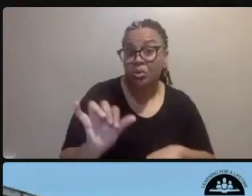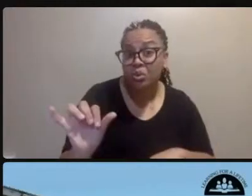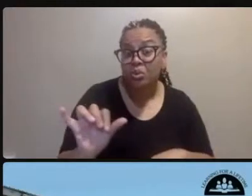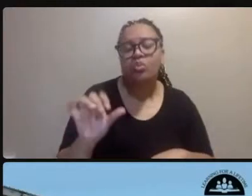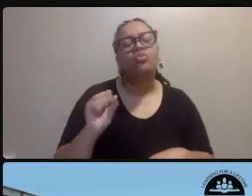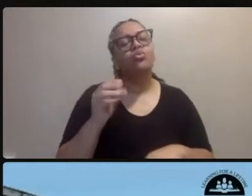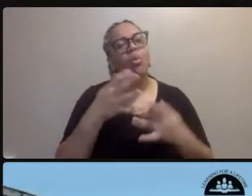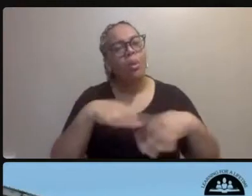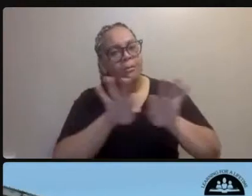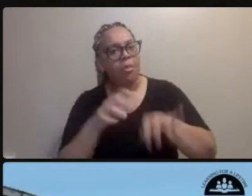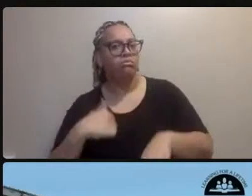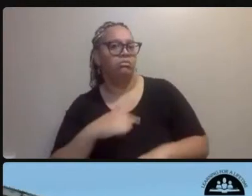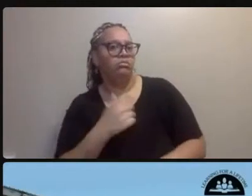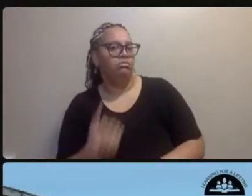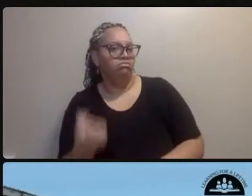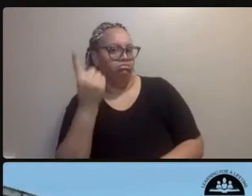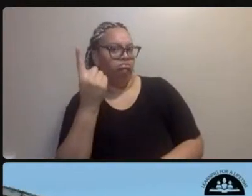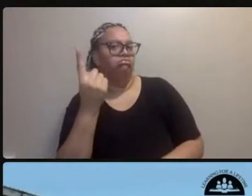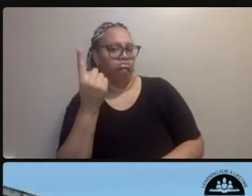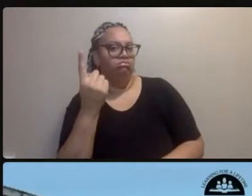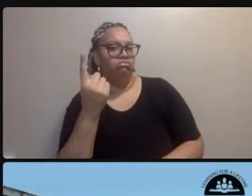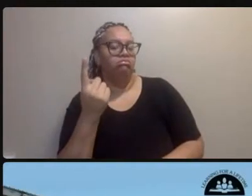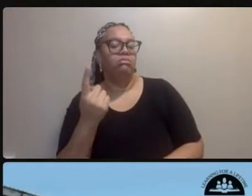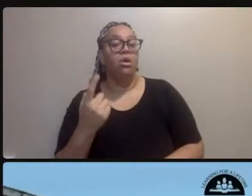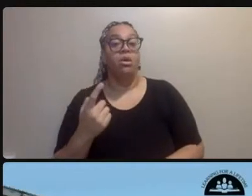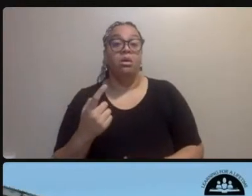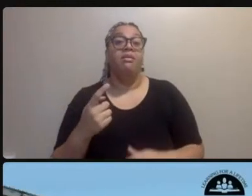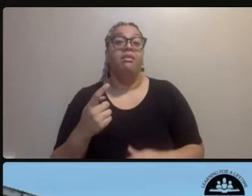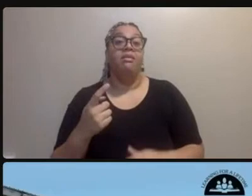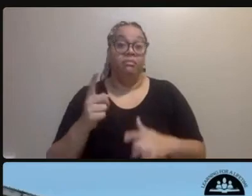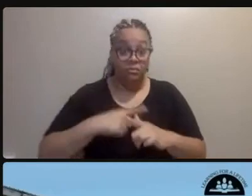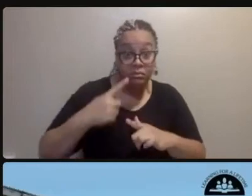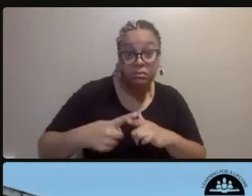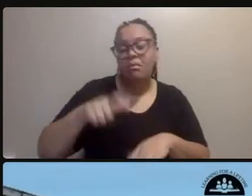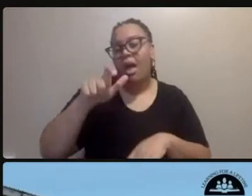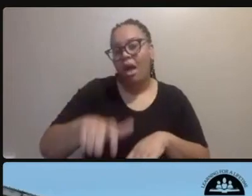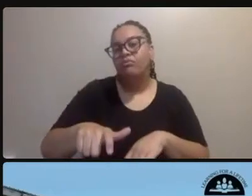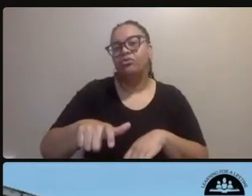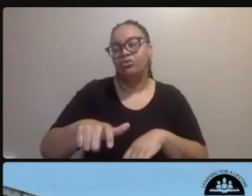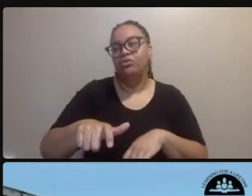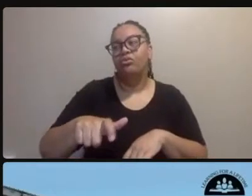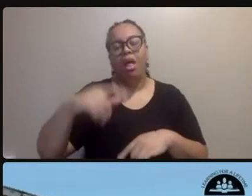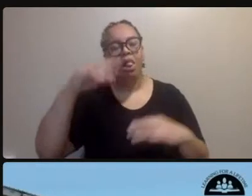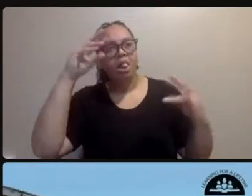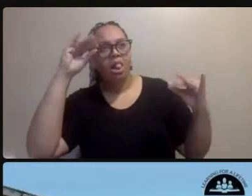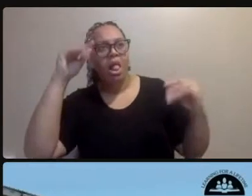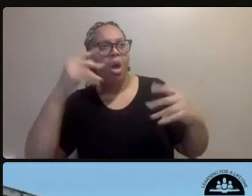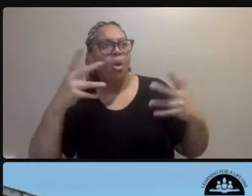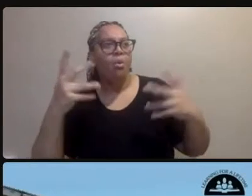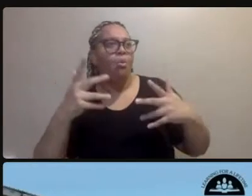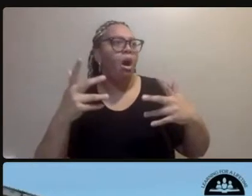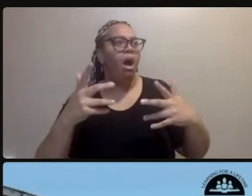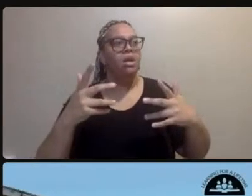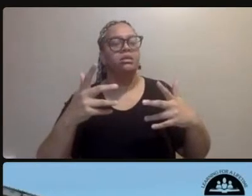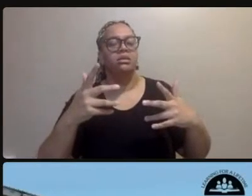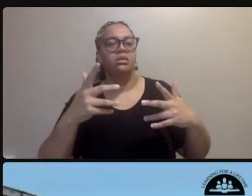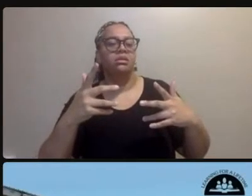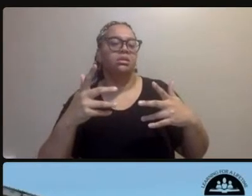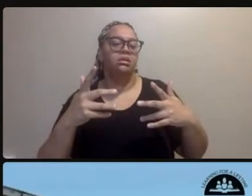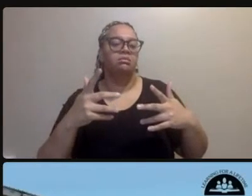BECAUSE DATA CAN MEAN A LOT OF DIFFERENT THINGS AND IT CAN MEAN A LOT DRENT THINGS IN DIFFERENT CONTEXTS.